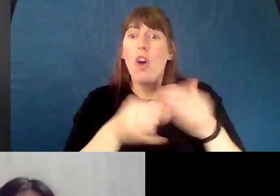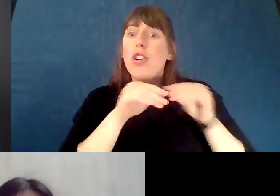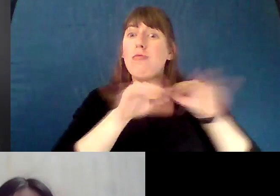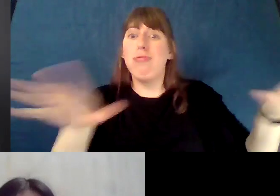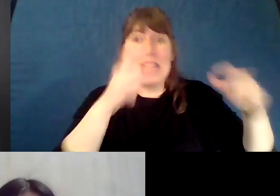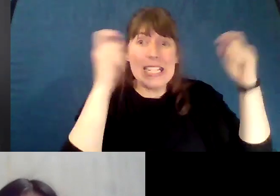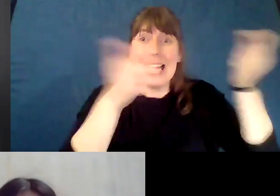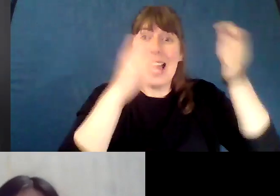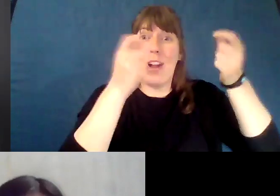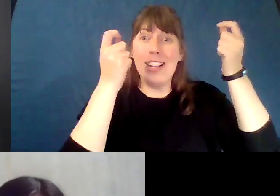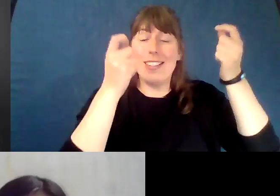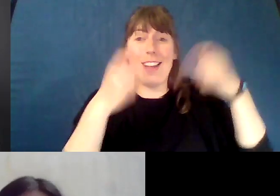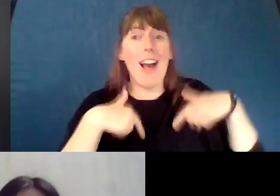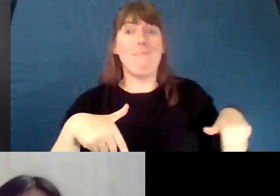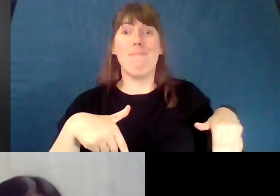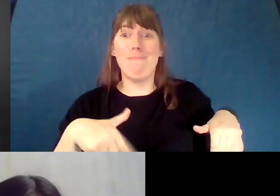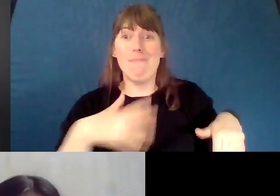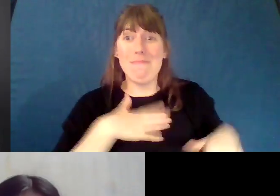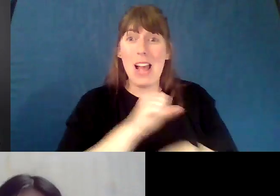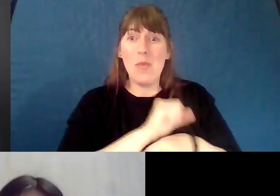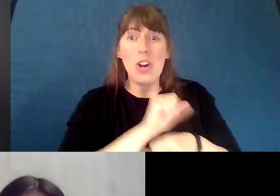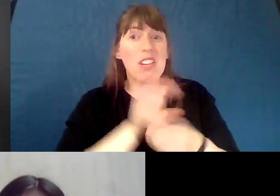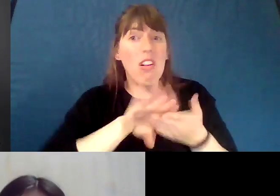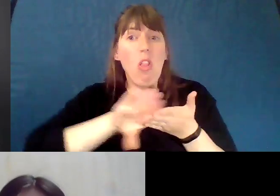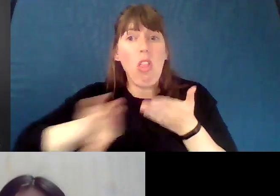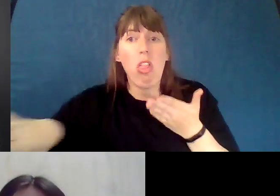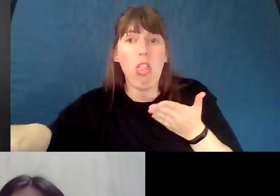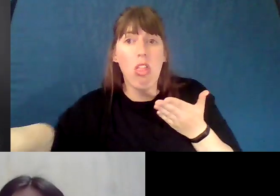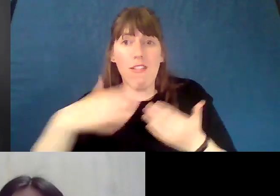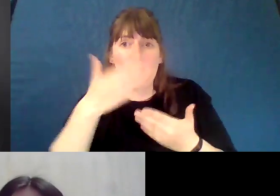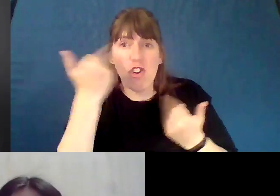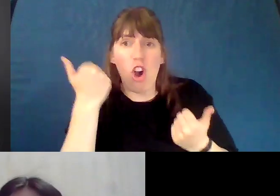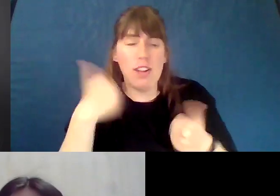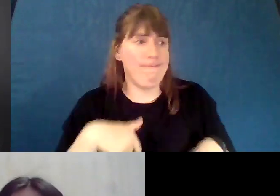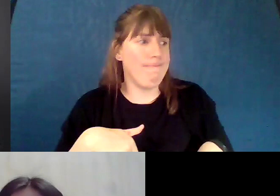you know, your labour is kind of forgotten, right. And so, it really is,